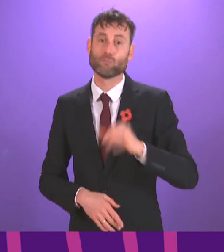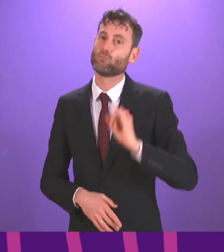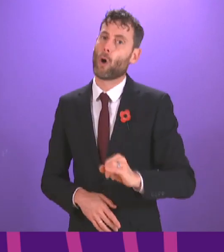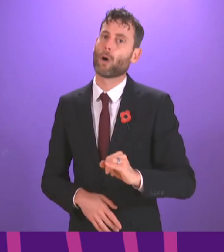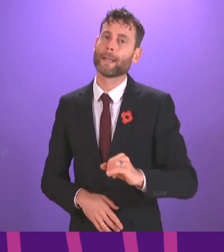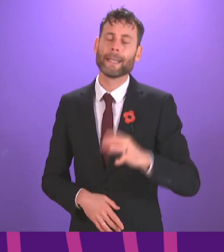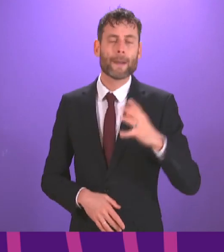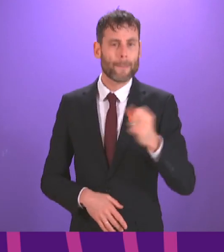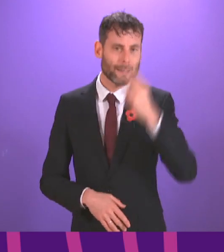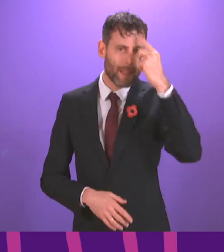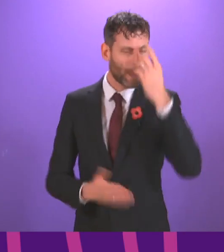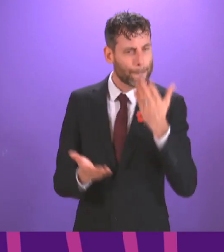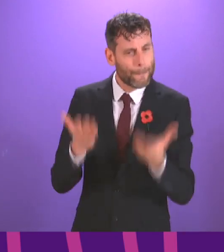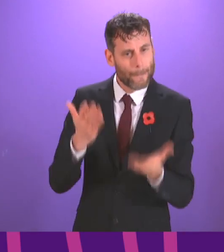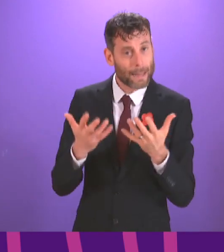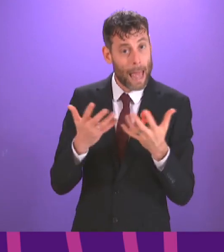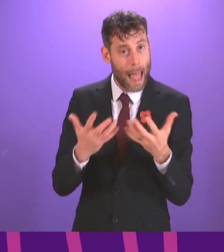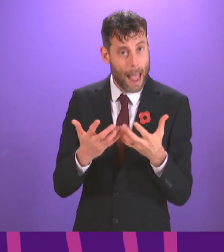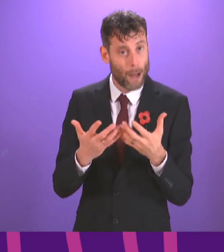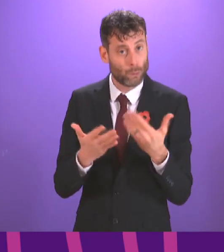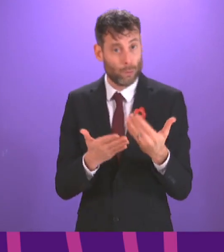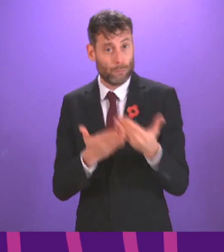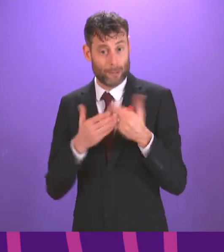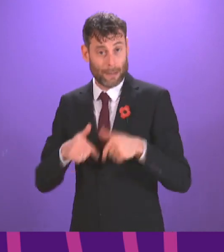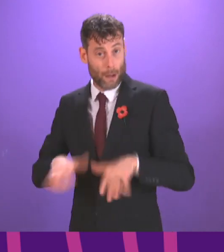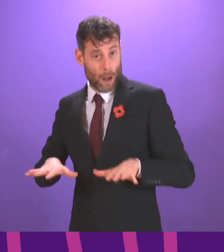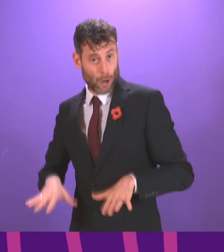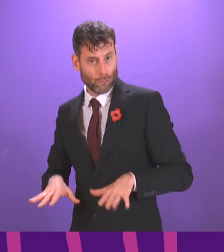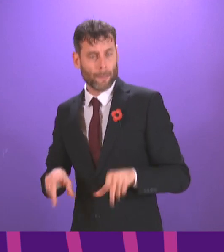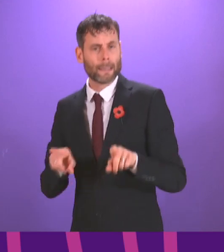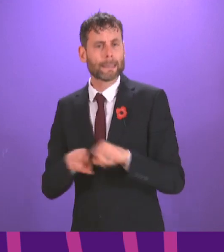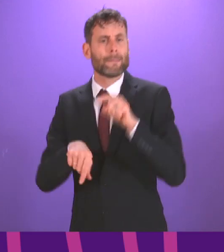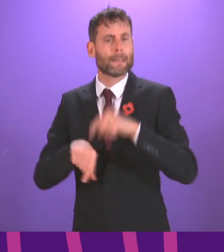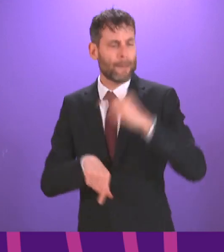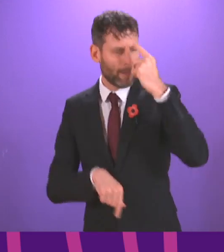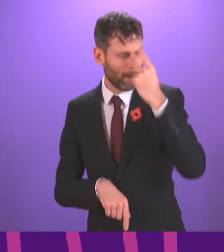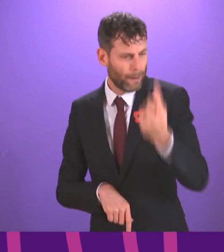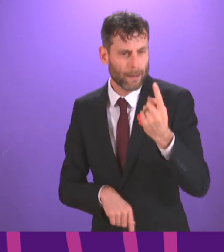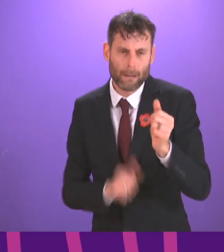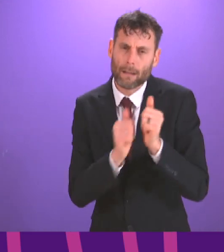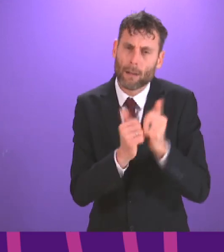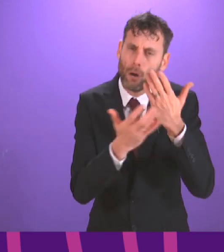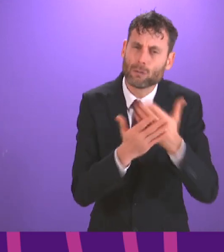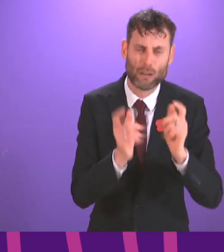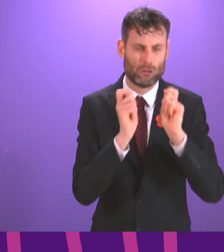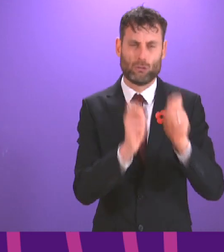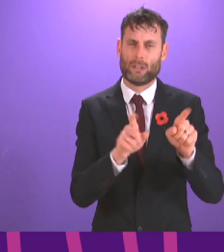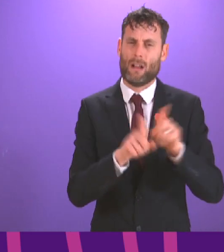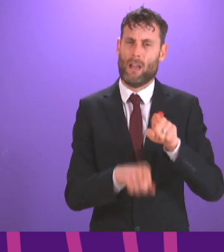the right balance between protecting the country and recognising the fact that people such as Mohammad Asif should not be treated in that way.